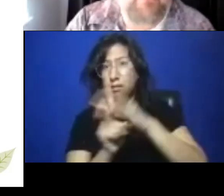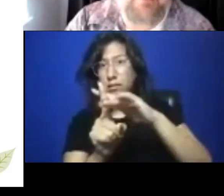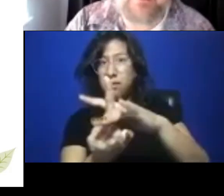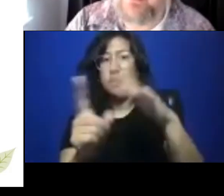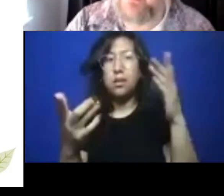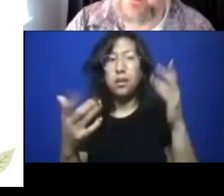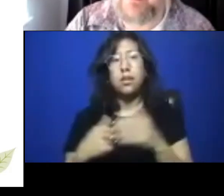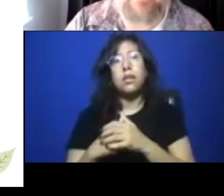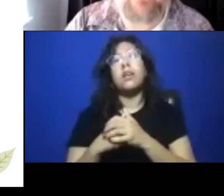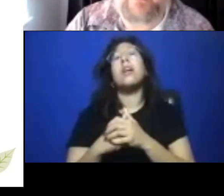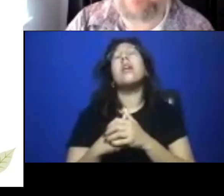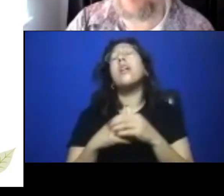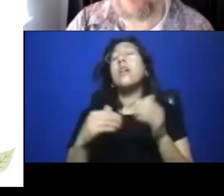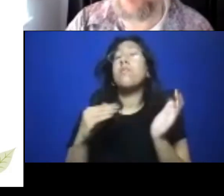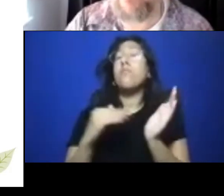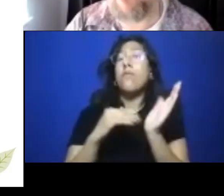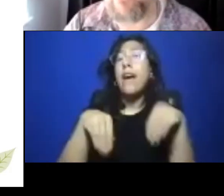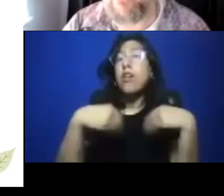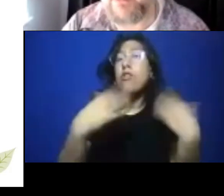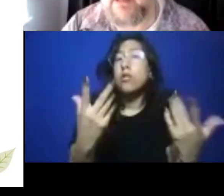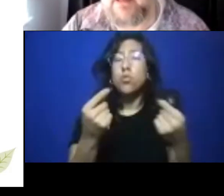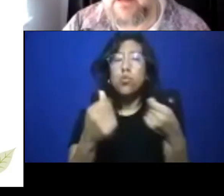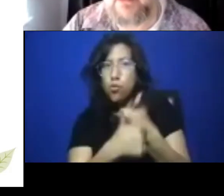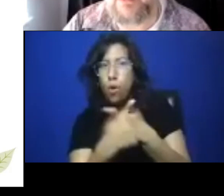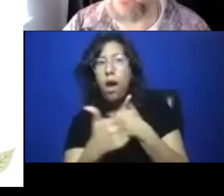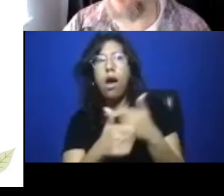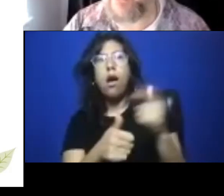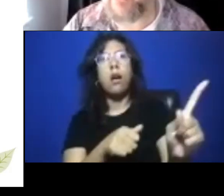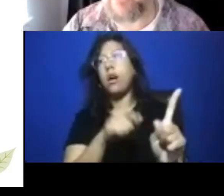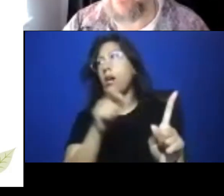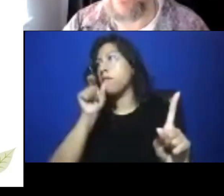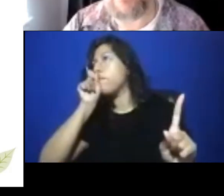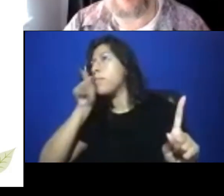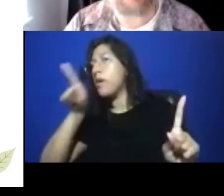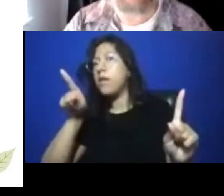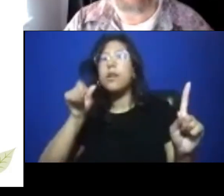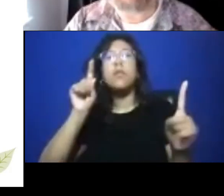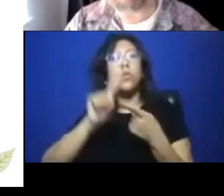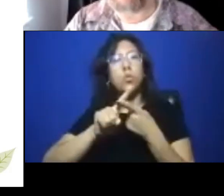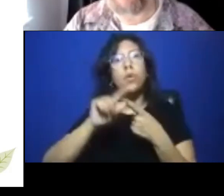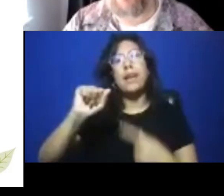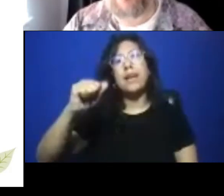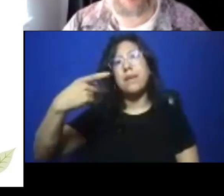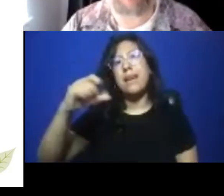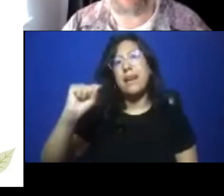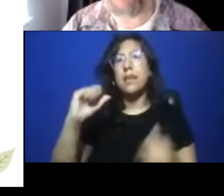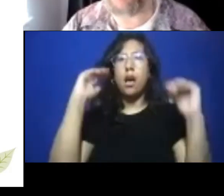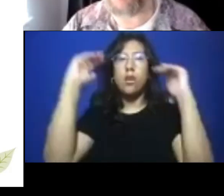Providers can do things like threaten to report a person to adult protective services. Some of you are watching the news.